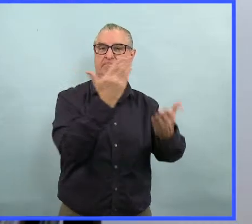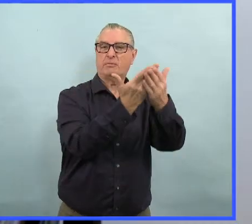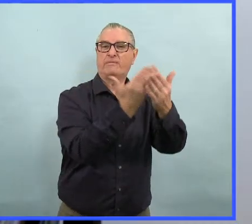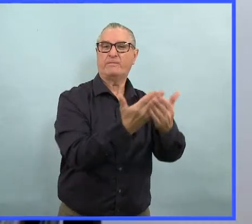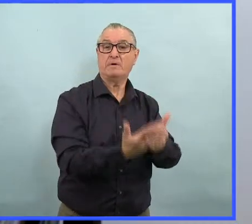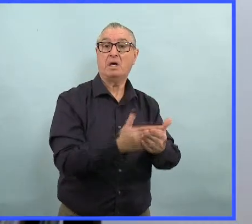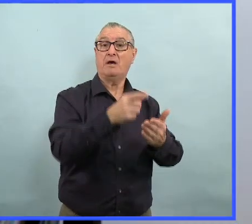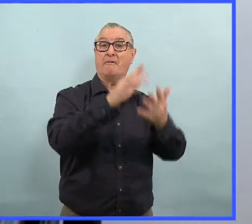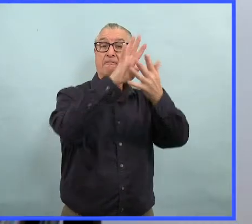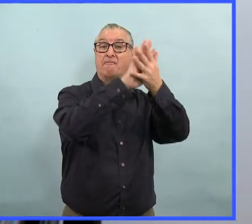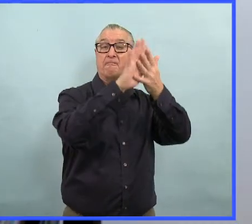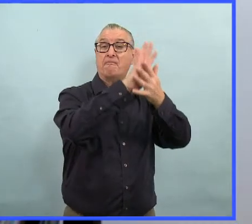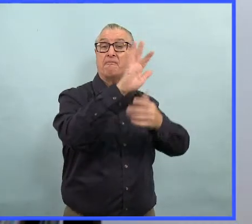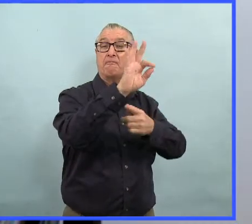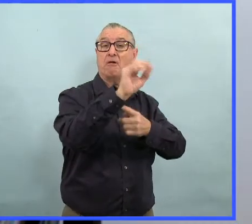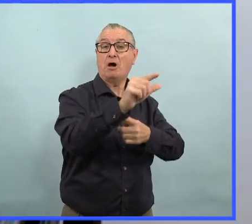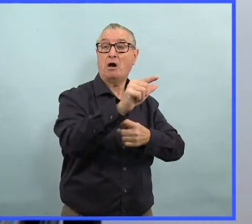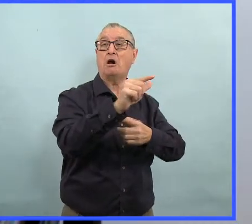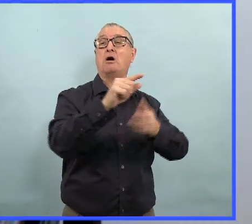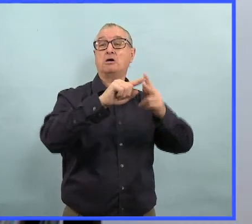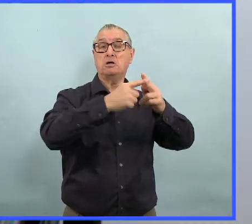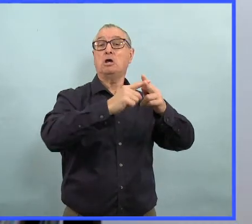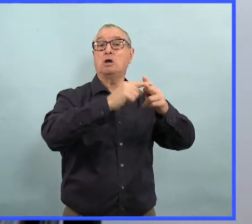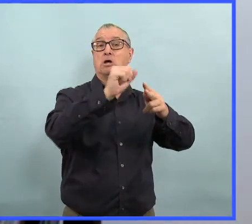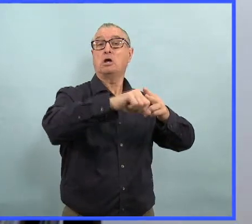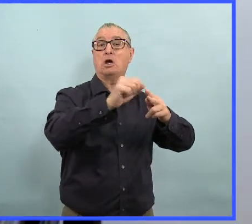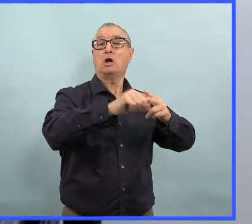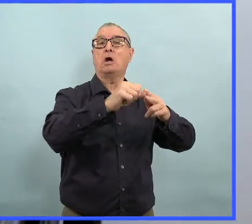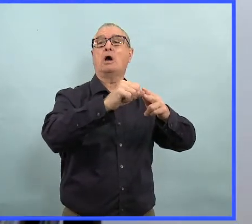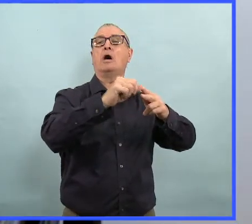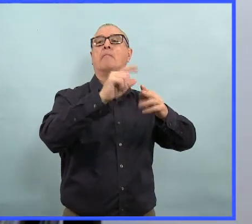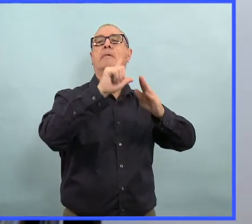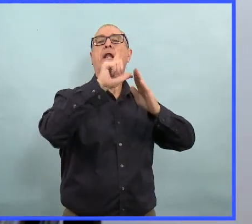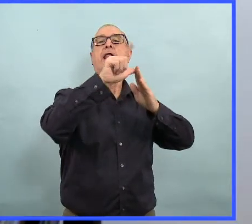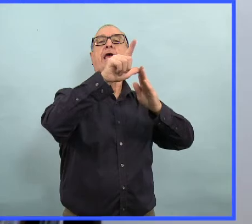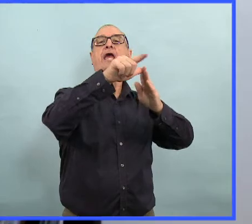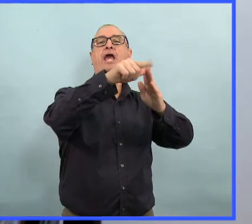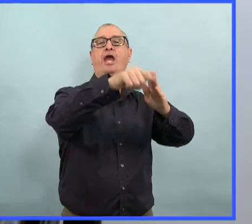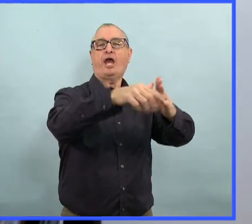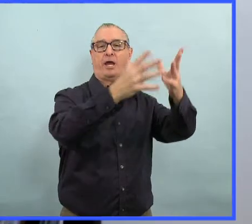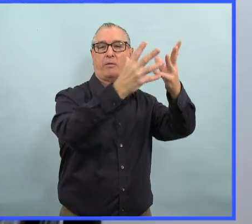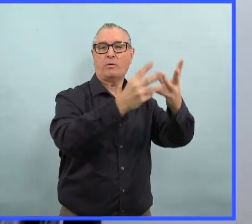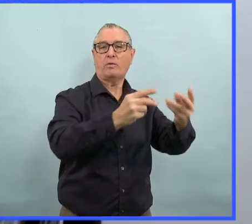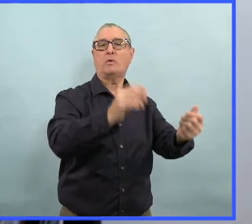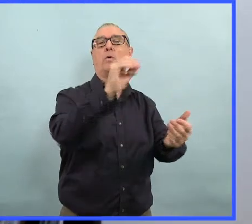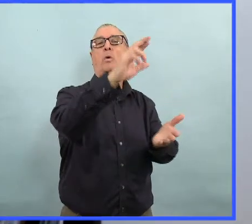meaning that people who were vaccinated and had an infection their risks of reporting